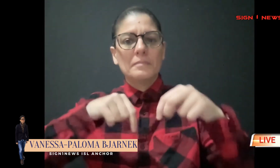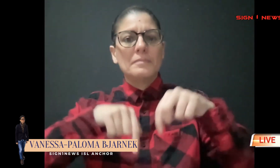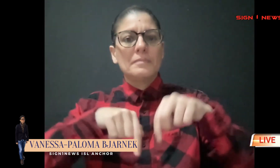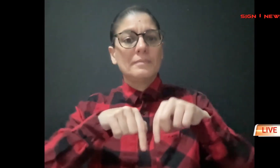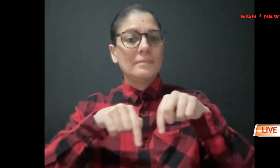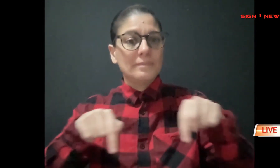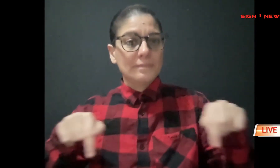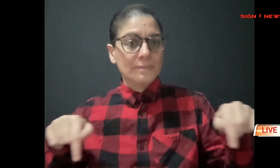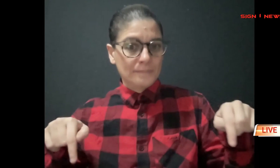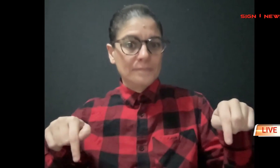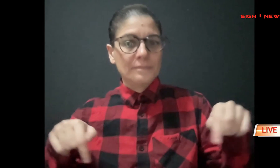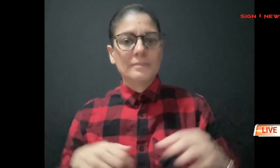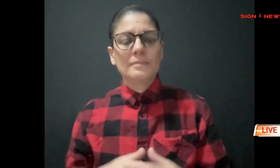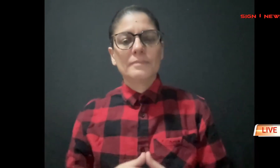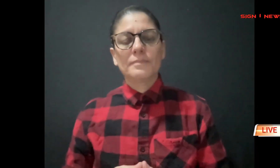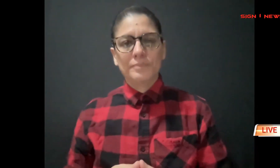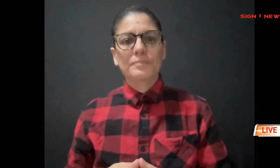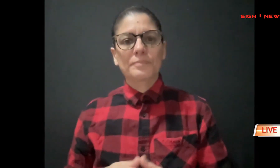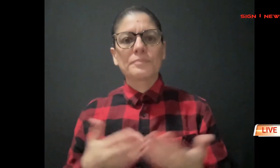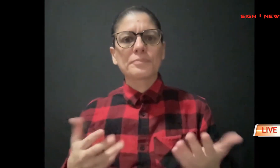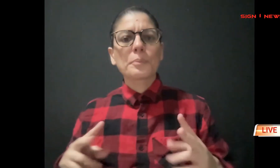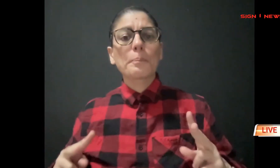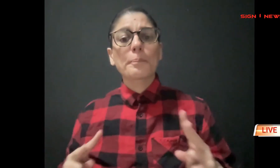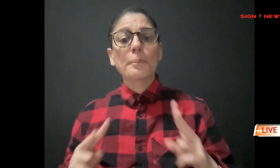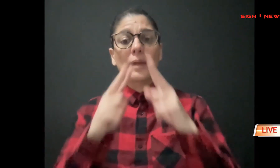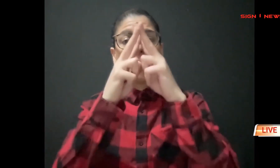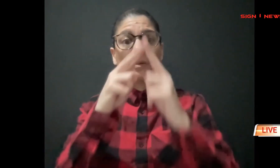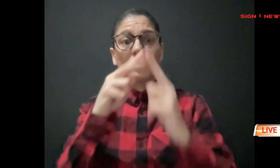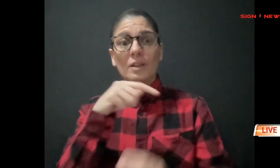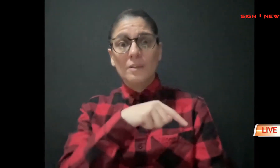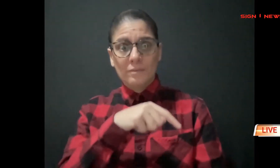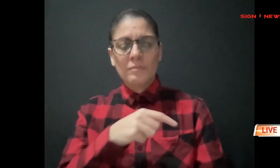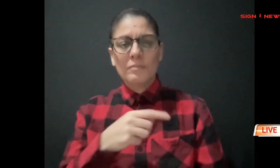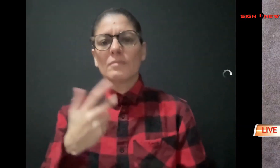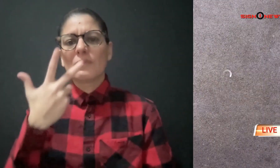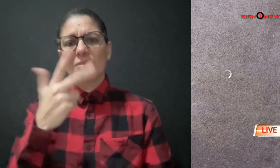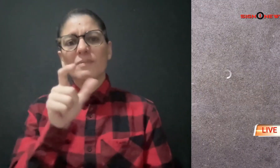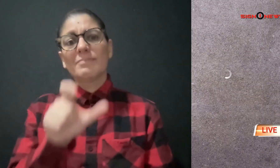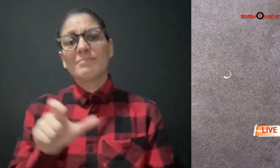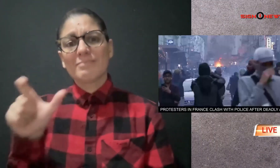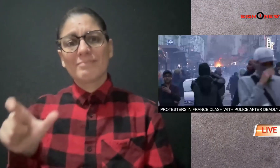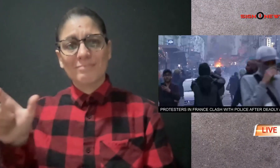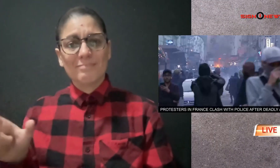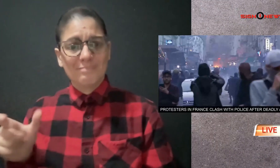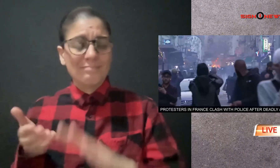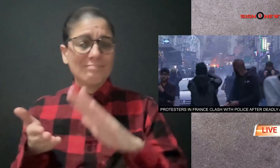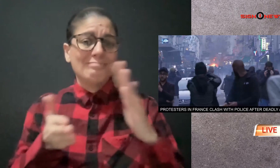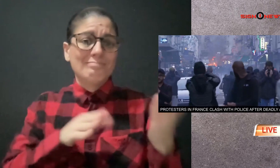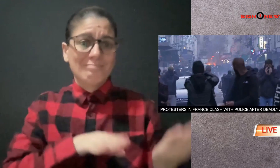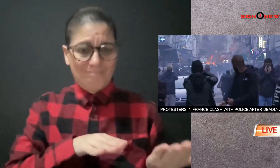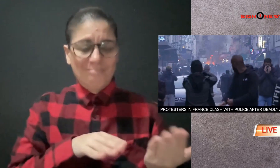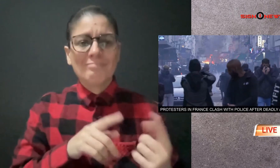comment about this update we added at the bottom of the screen in Paris three people